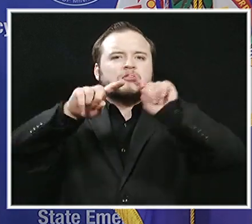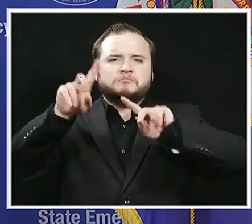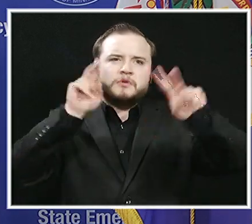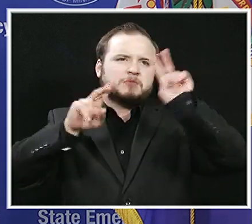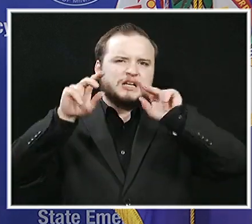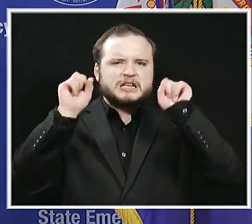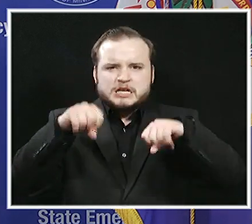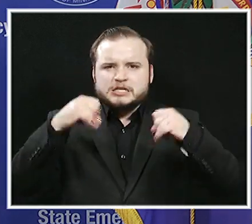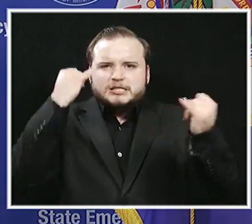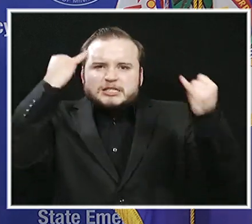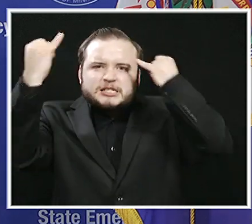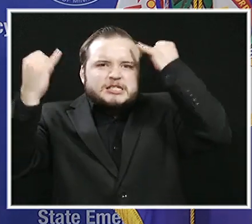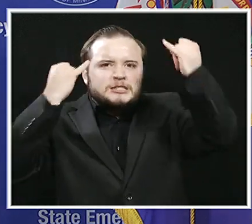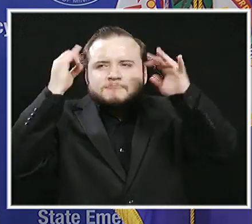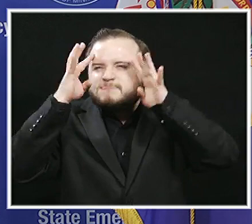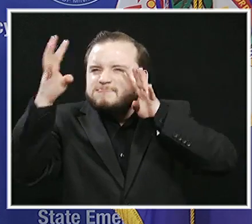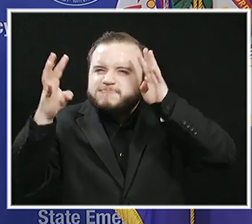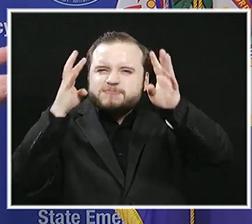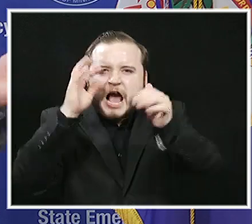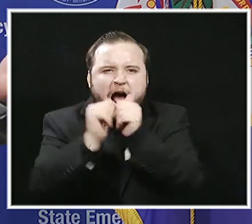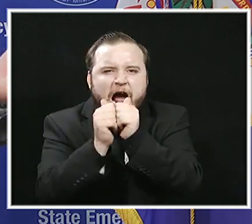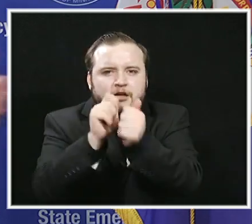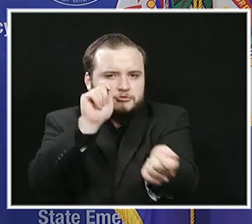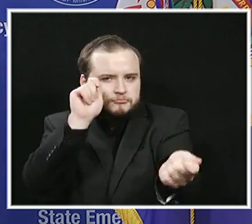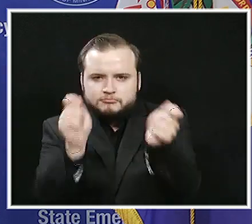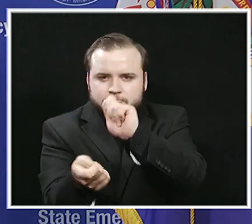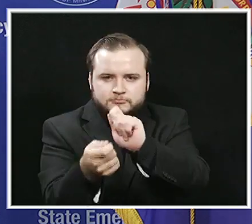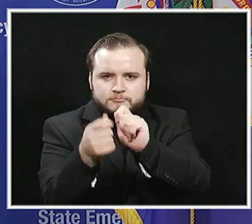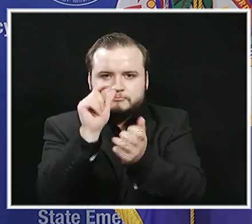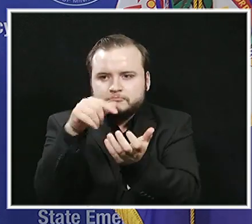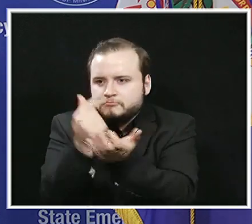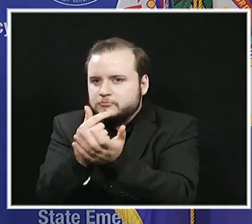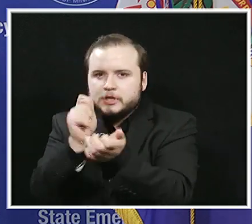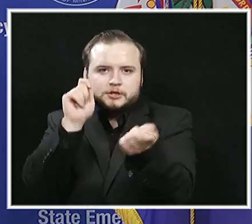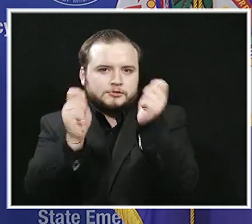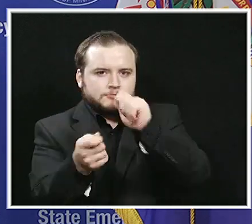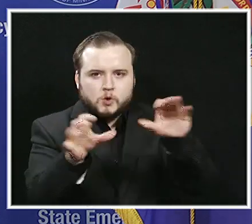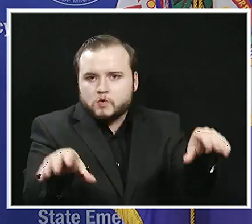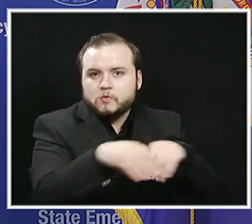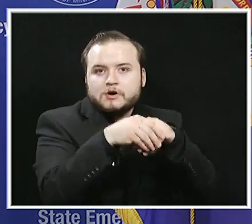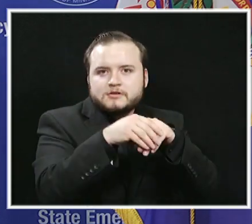super good at this, they're super adaptable, they're entrepreneurs and innovators by nature, they're going